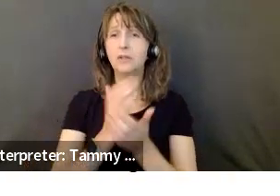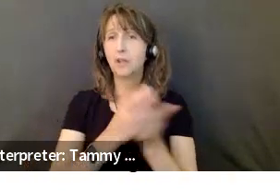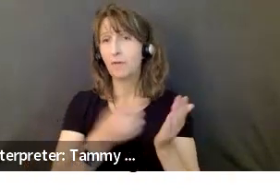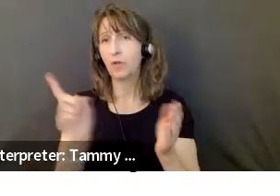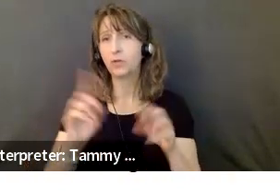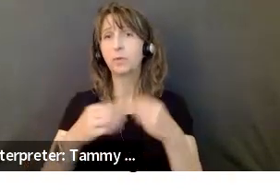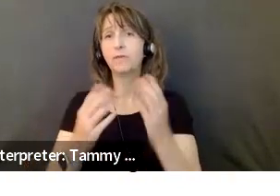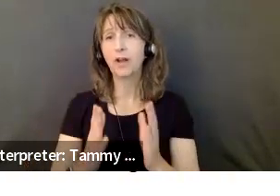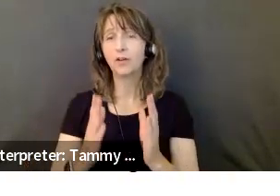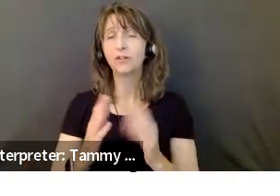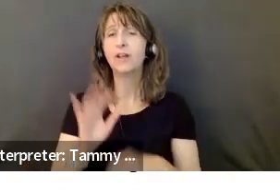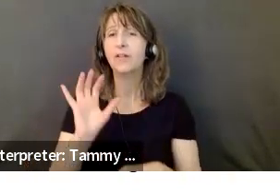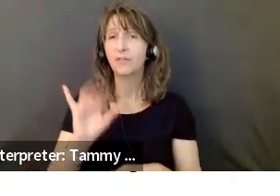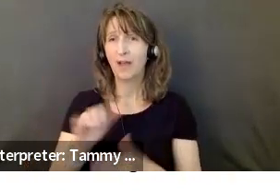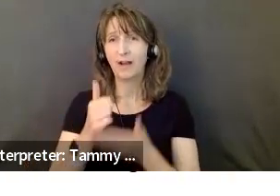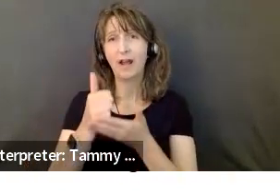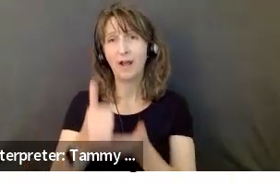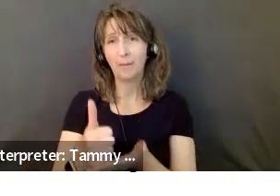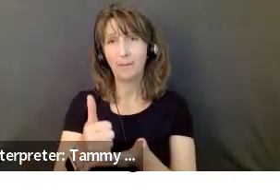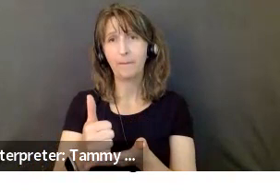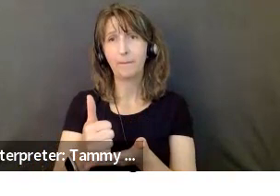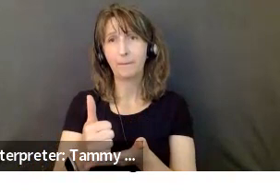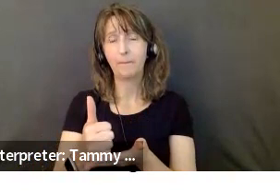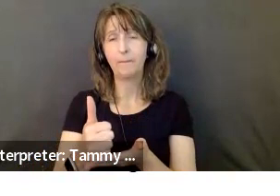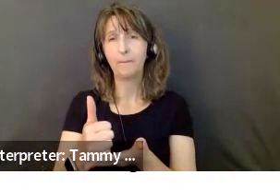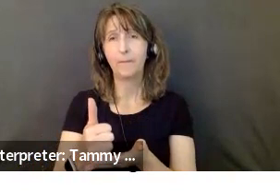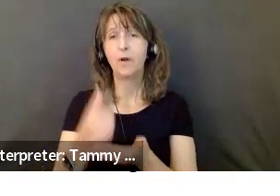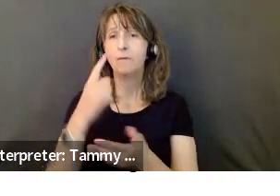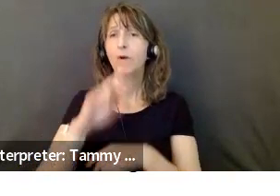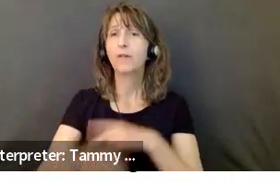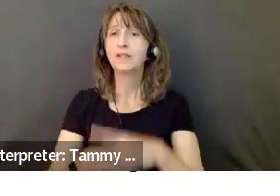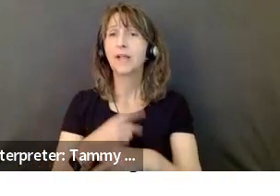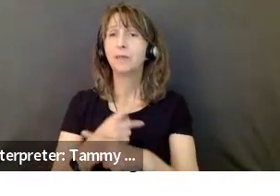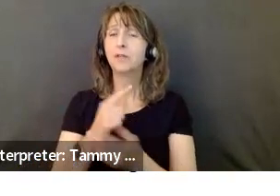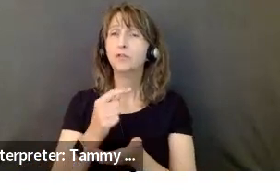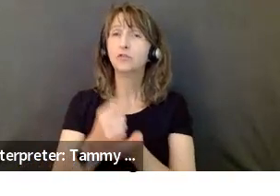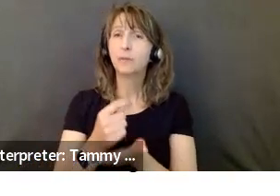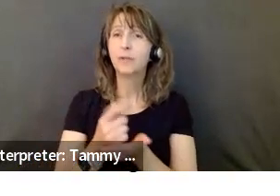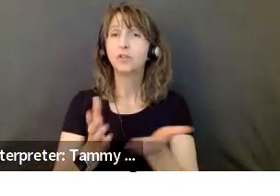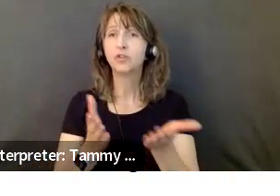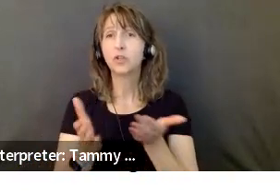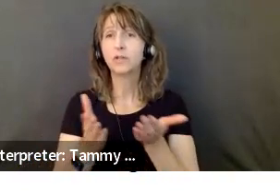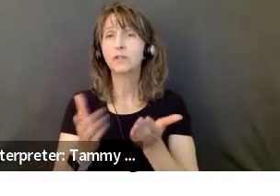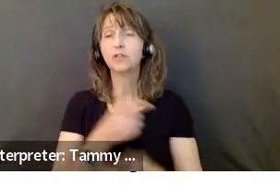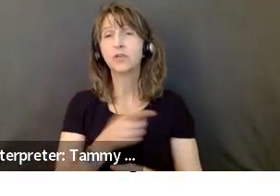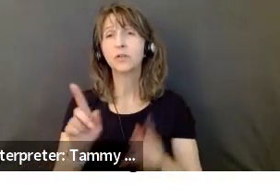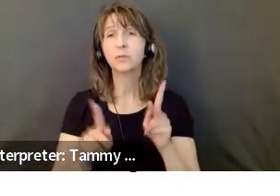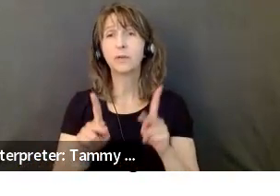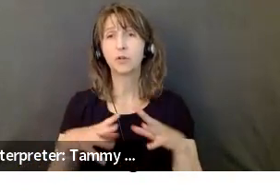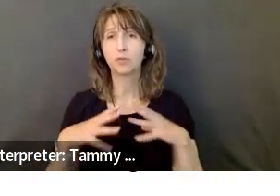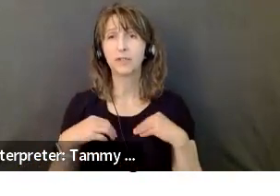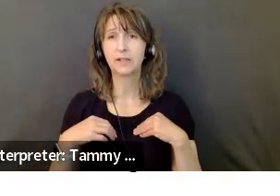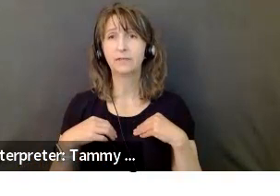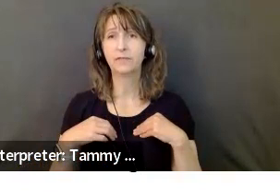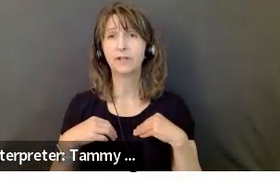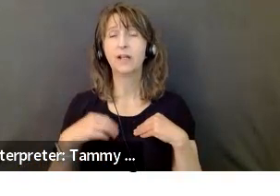I mean, it has made a difference and the types of, treatment and services that these individuals has received at these particular facilities.